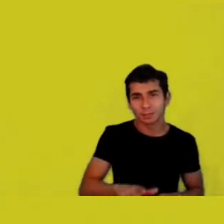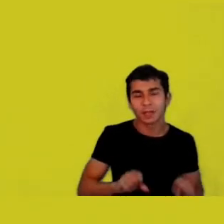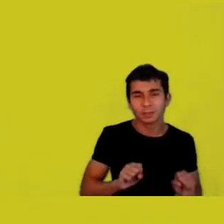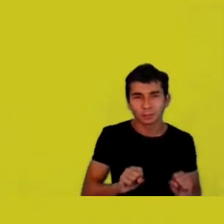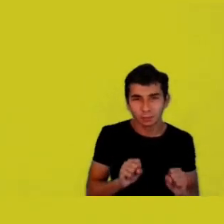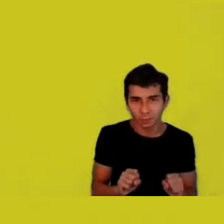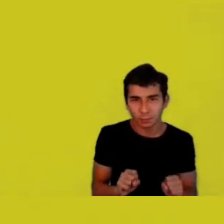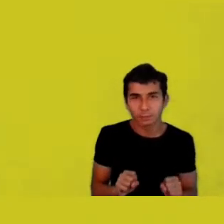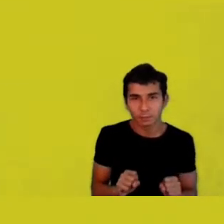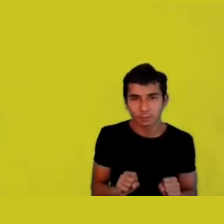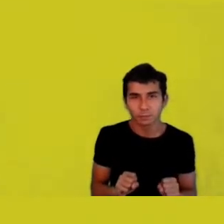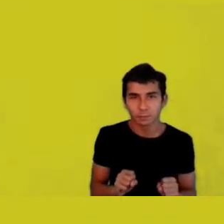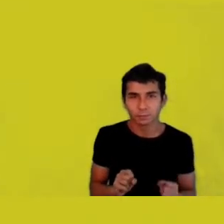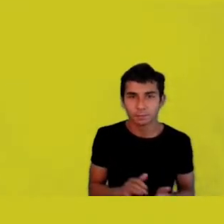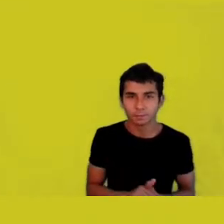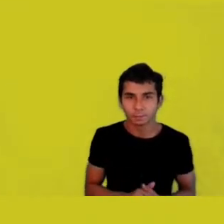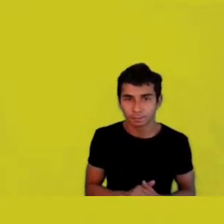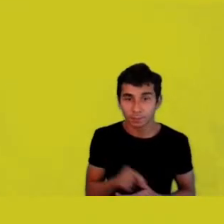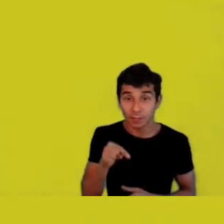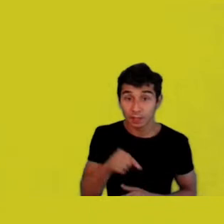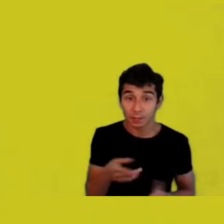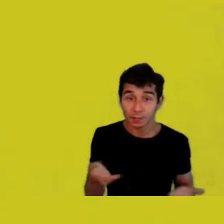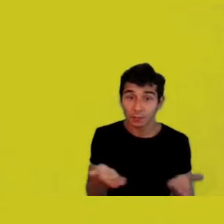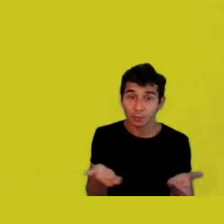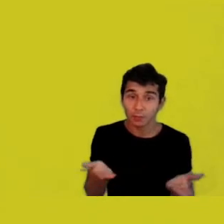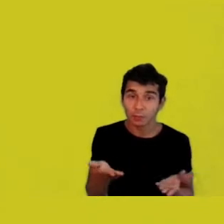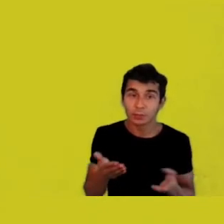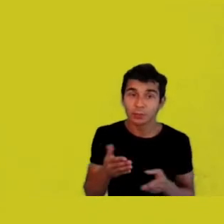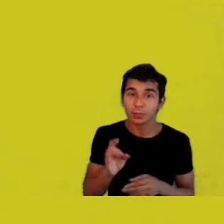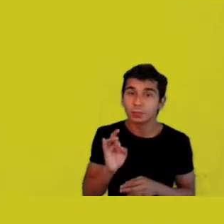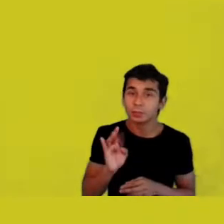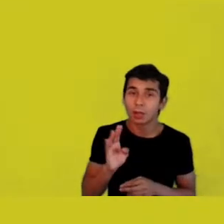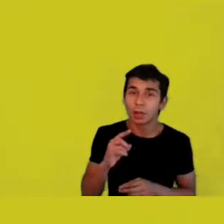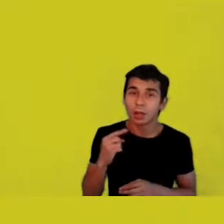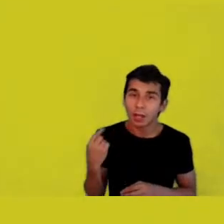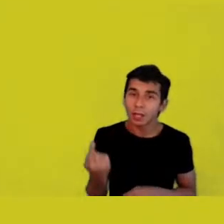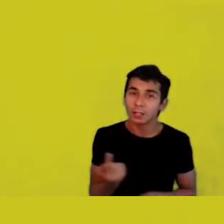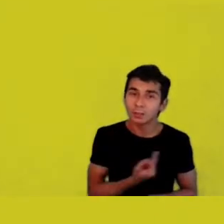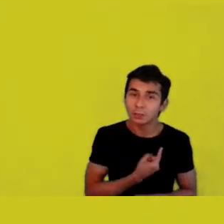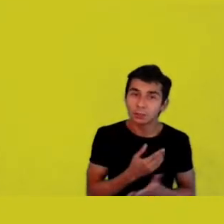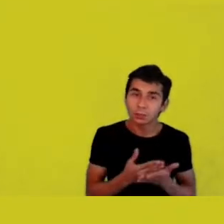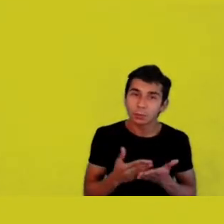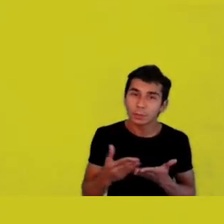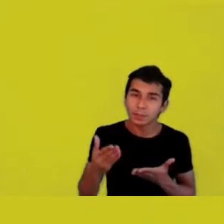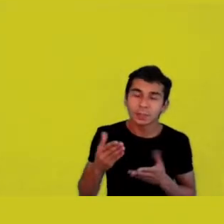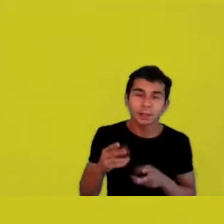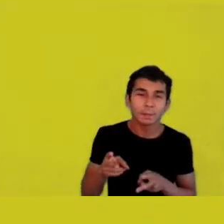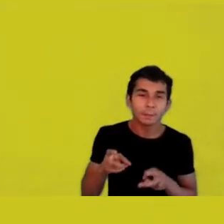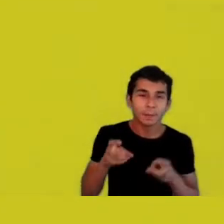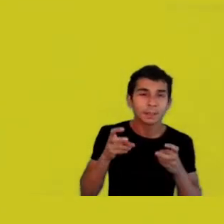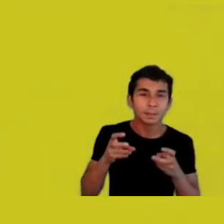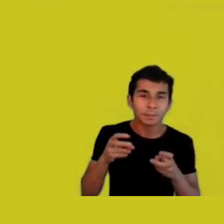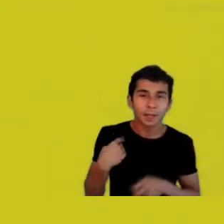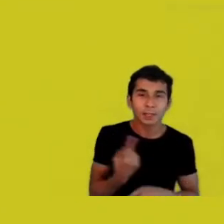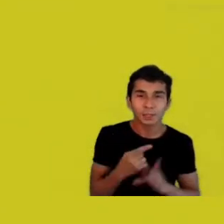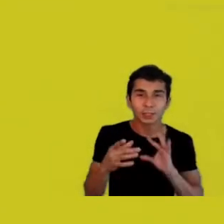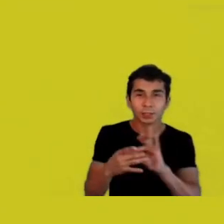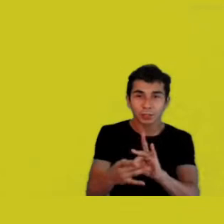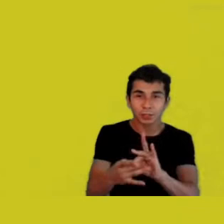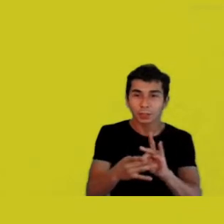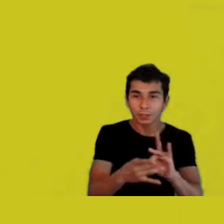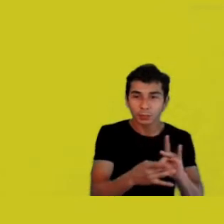The idea here is more to recognize ourselves as allied in a field